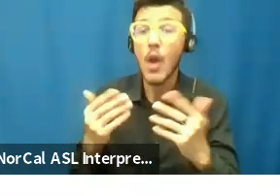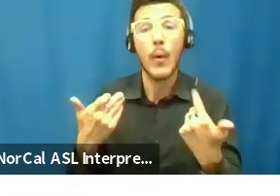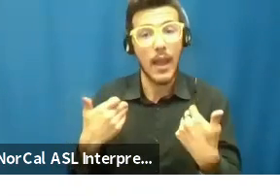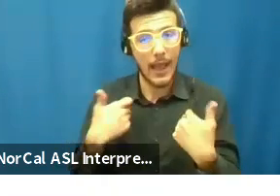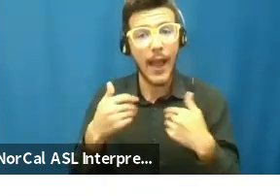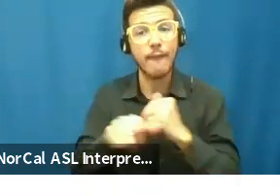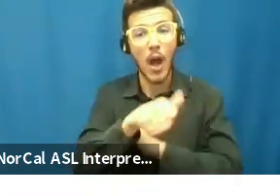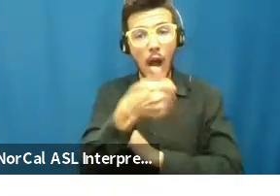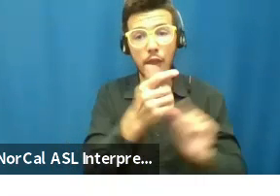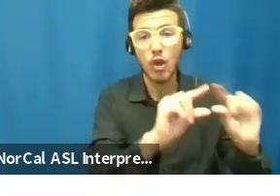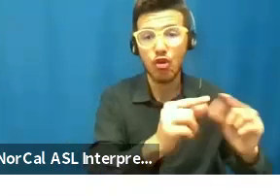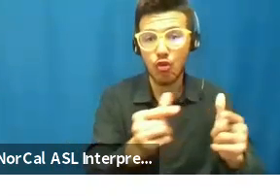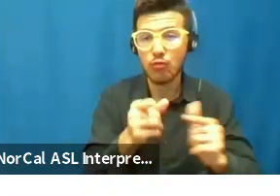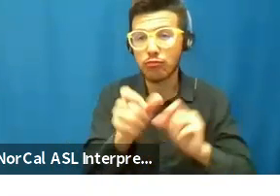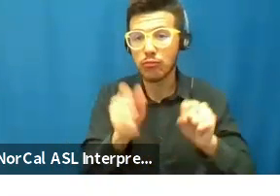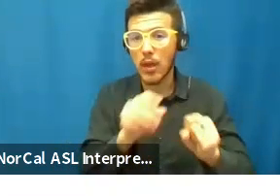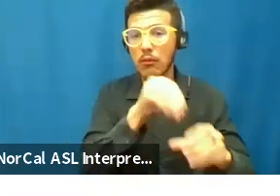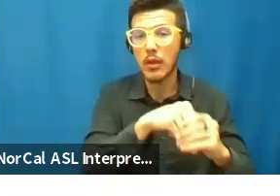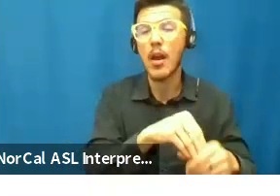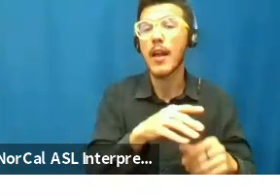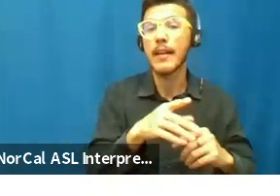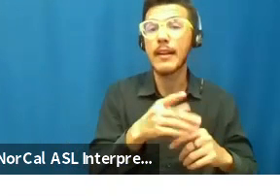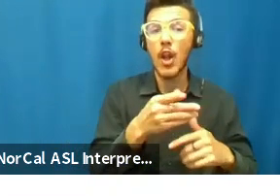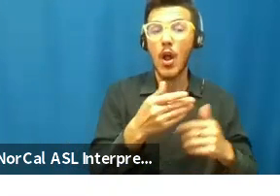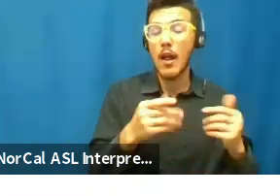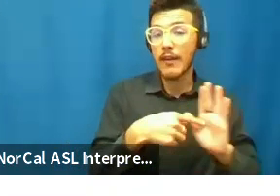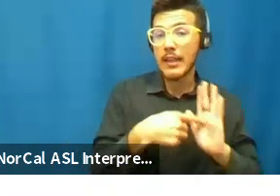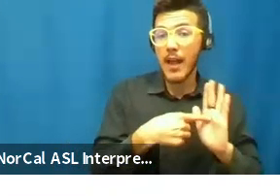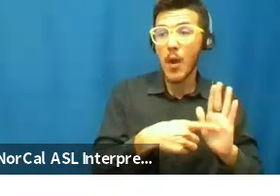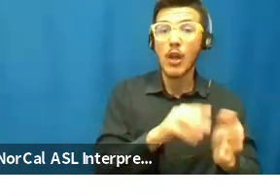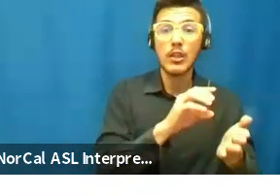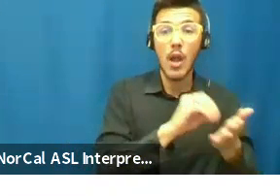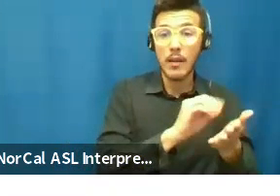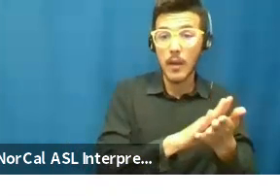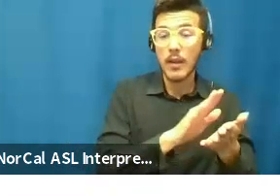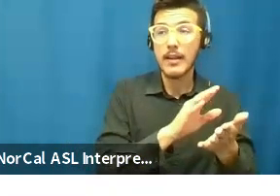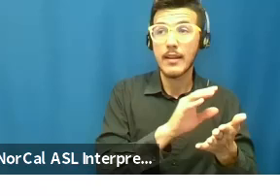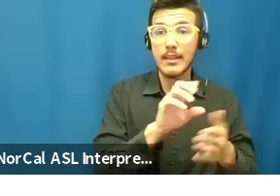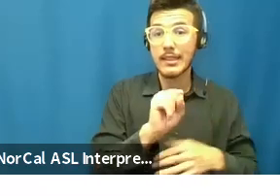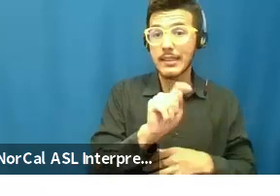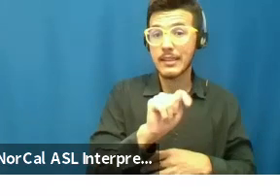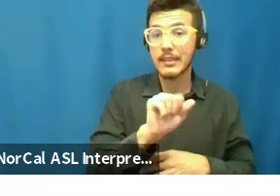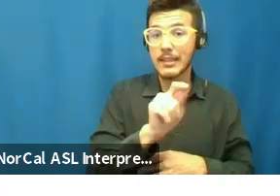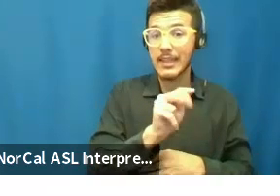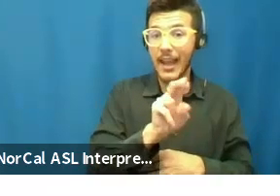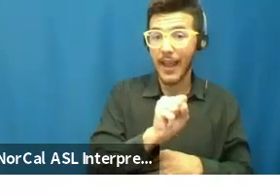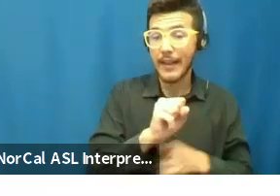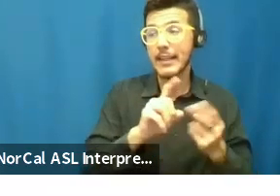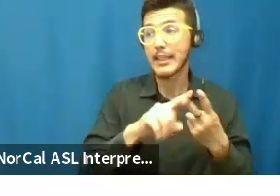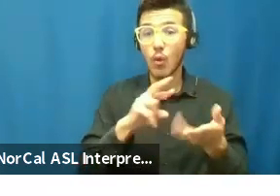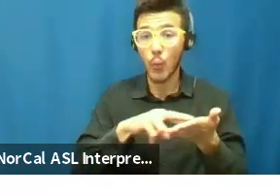such as documenting disability status standards, and also research in this area. We encourage you